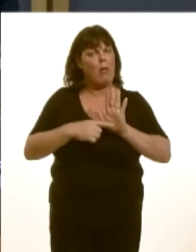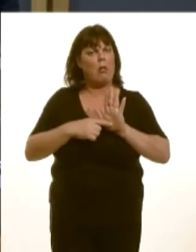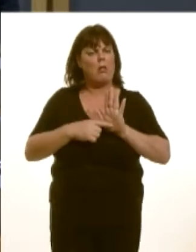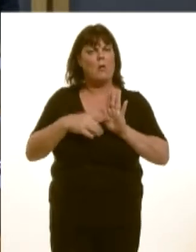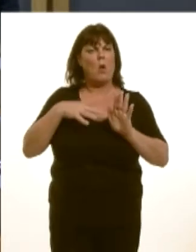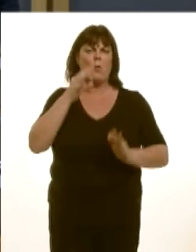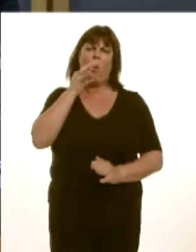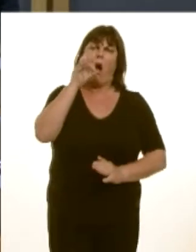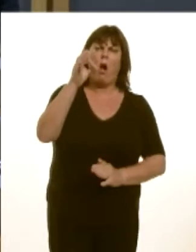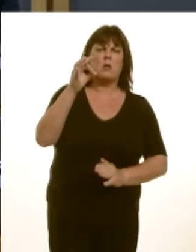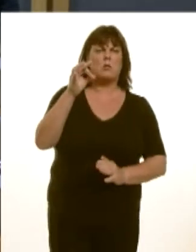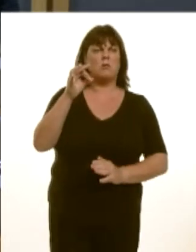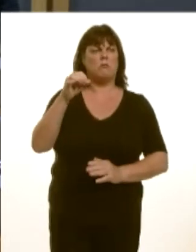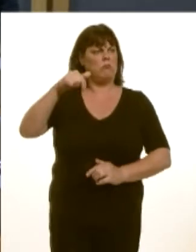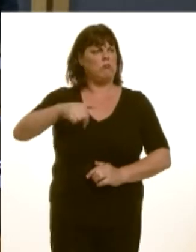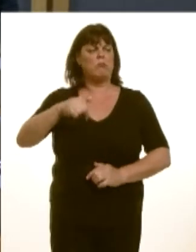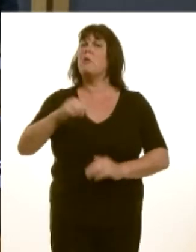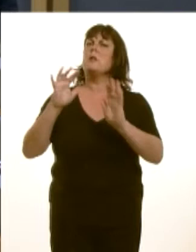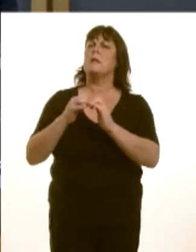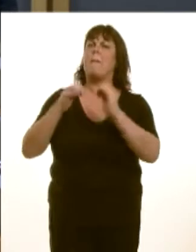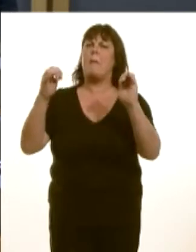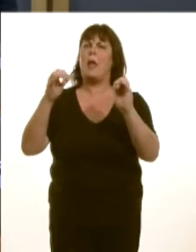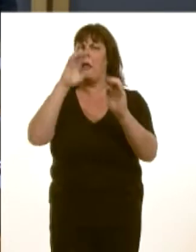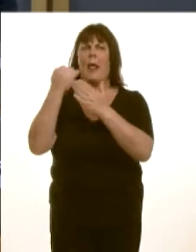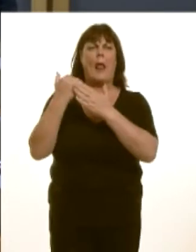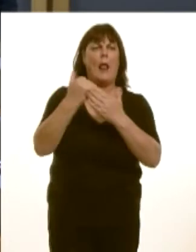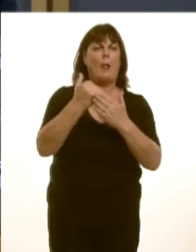it is not just this research—all over the place, teachers are talking about it.